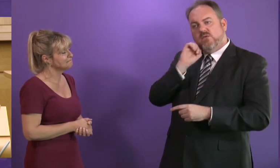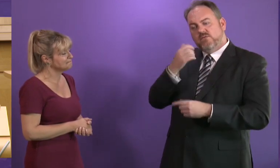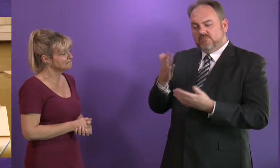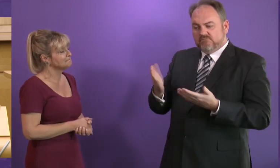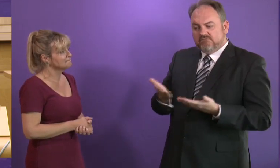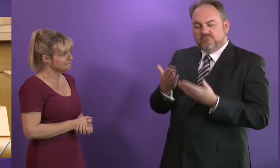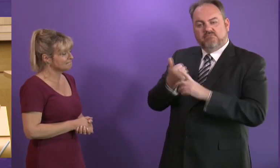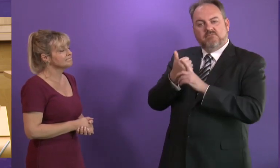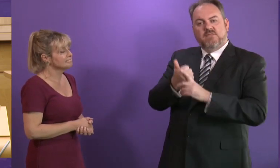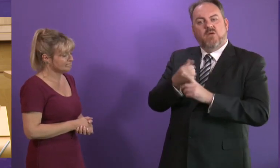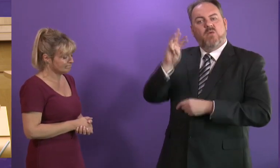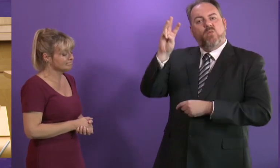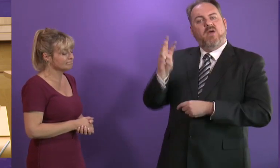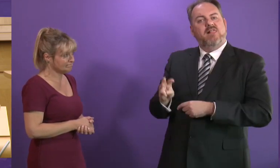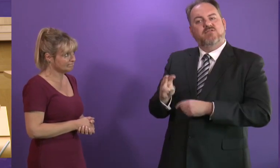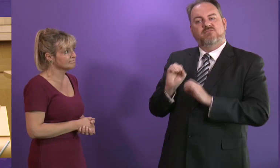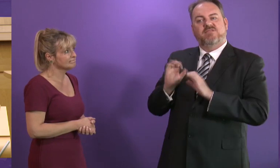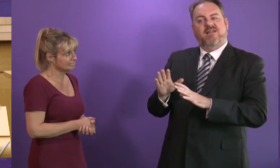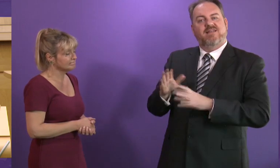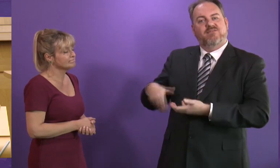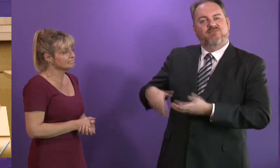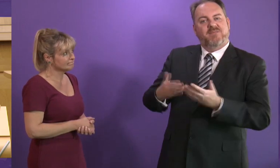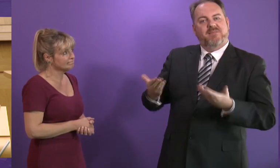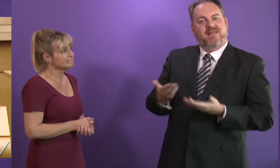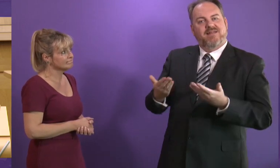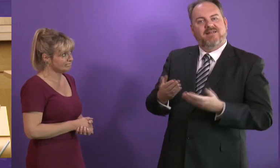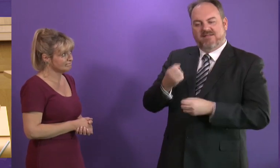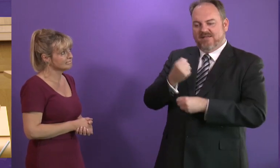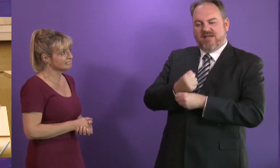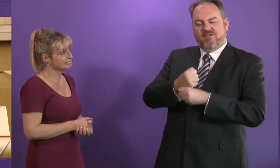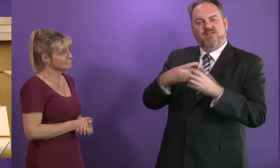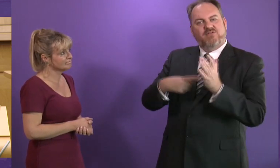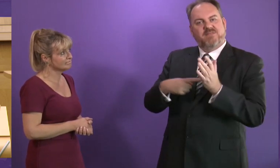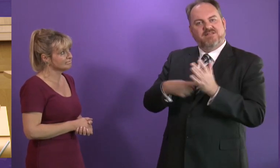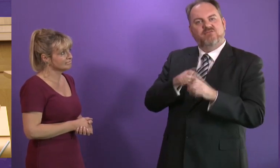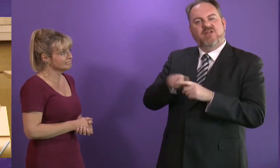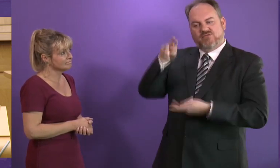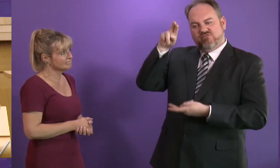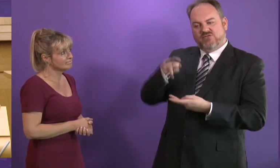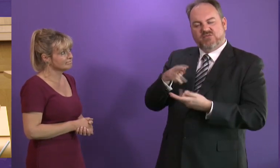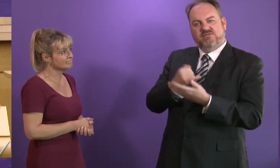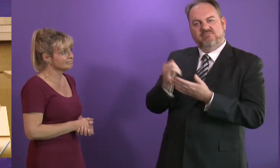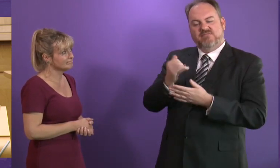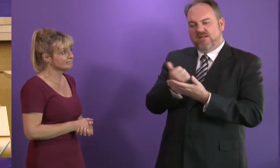on his journey to tackle stigma and prejudice around homophobia and his recent HIV diagnosis?